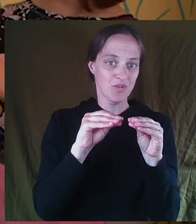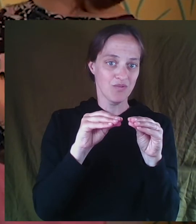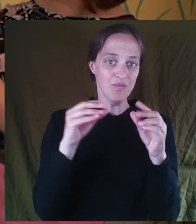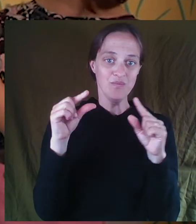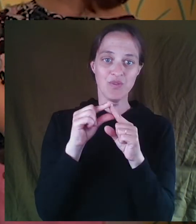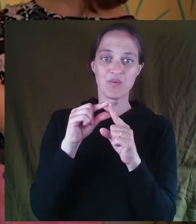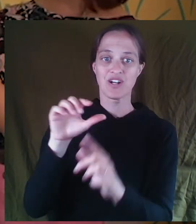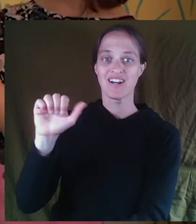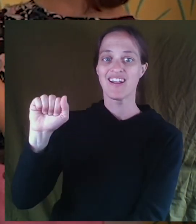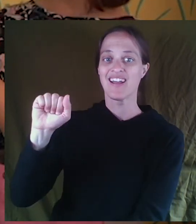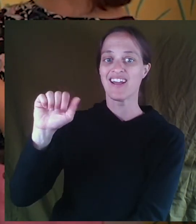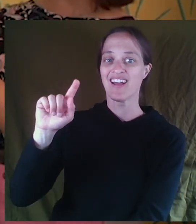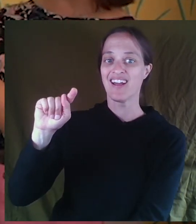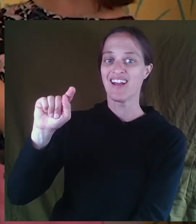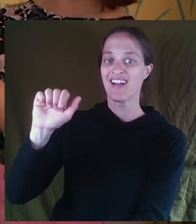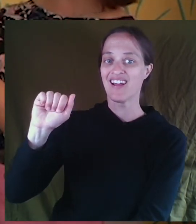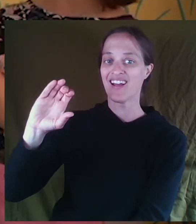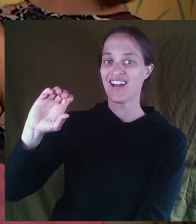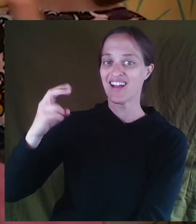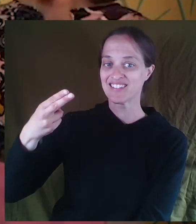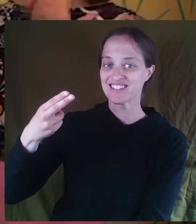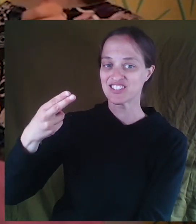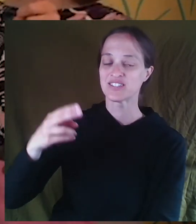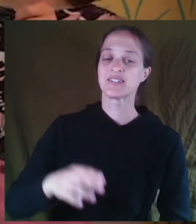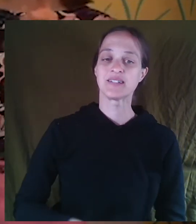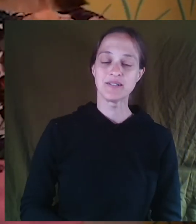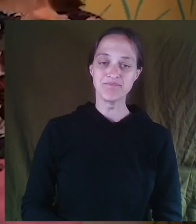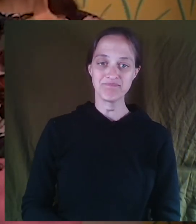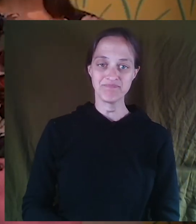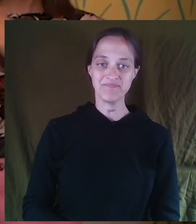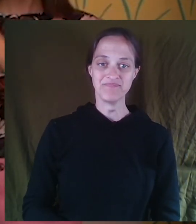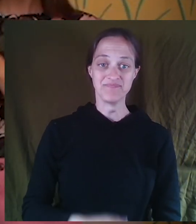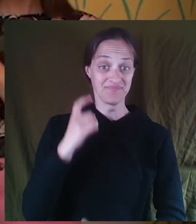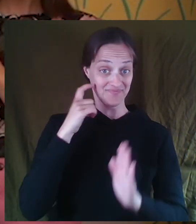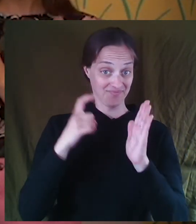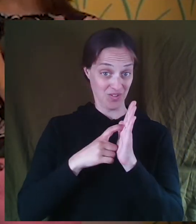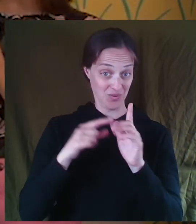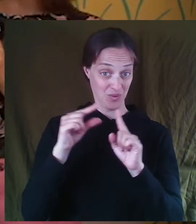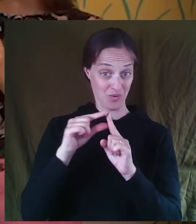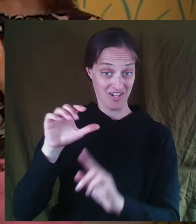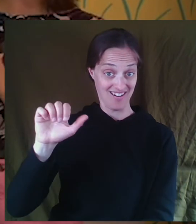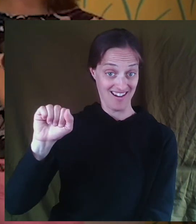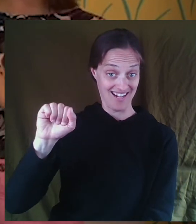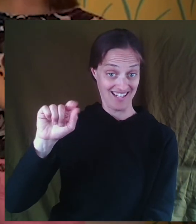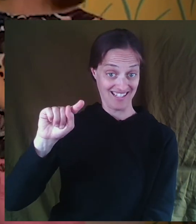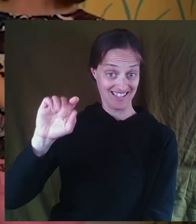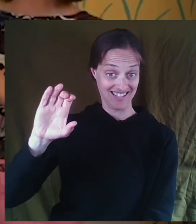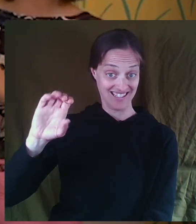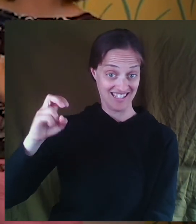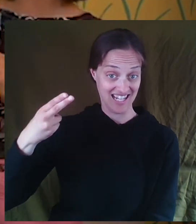That word right there was attach. What we can see here is the word attach